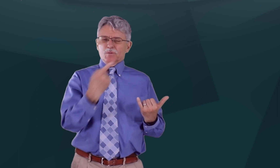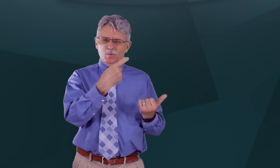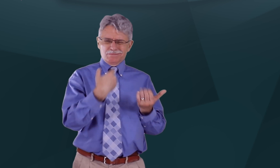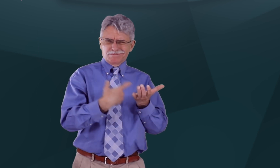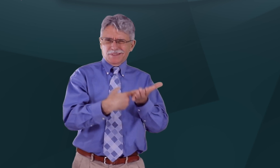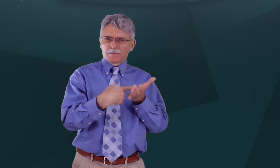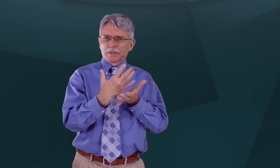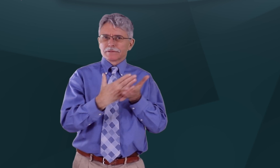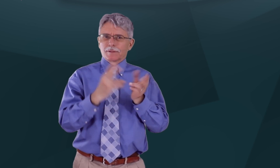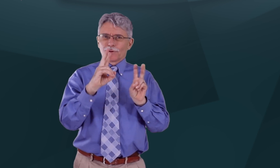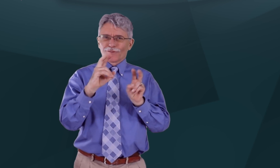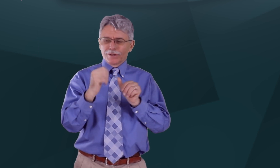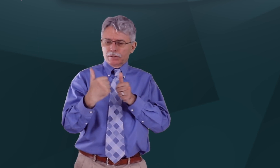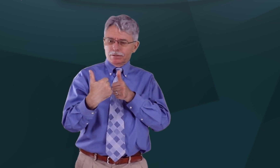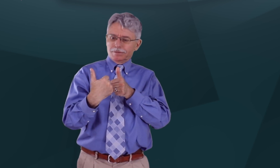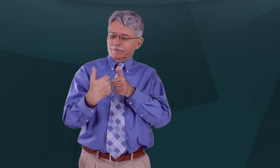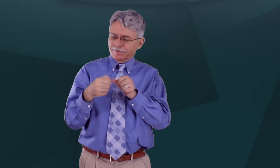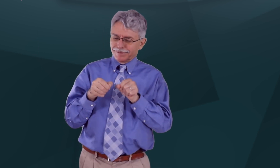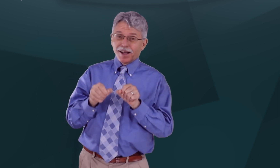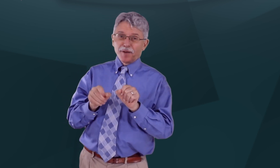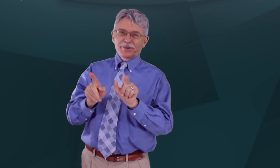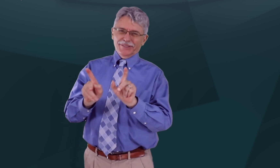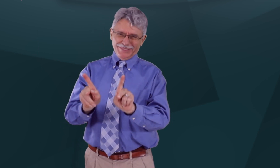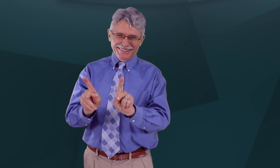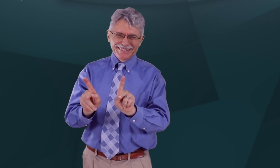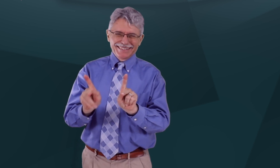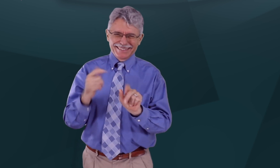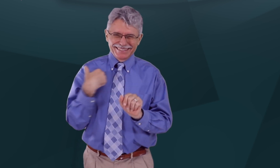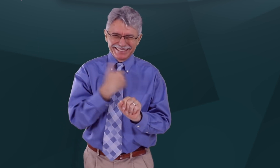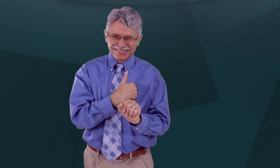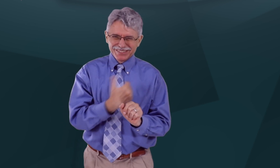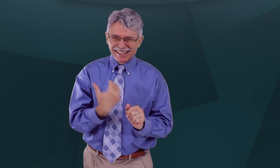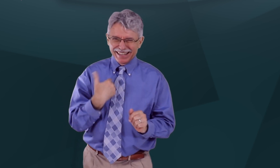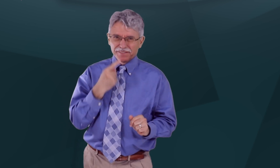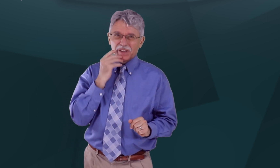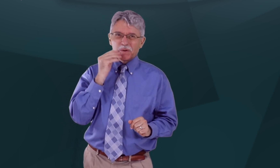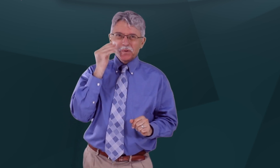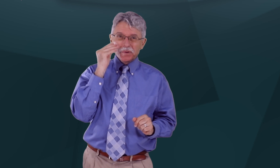So, as we were talking, you know, not a challenge but an opportunity that we have